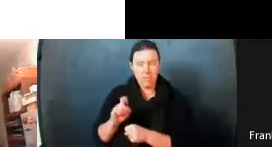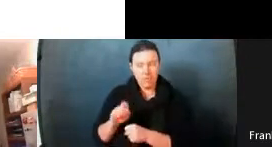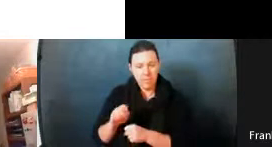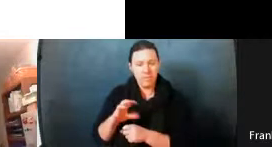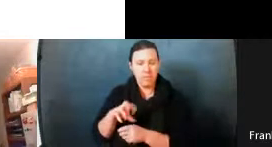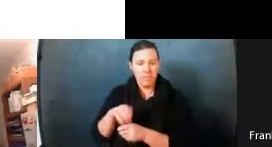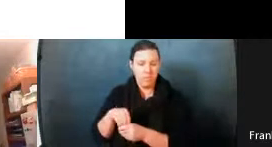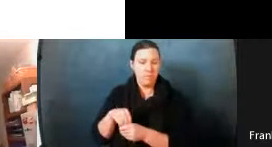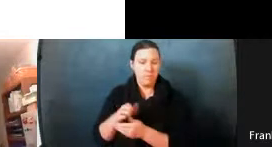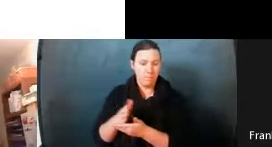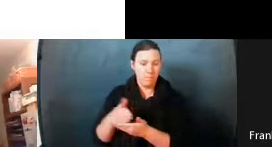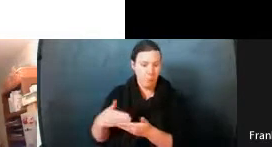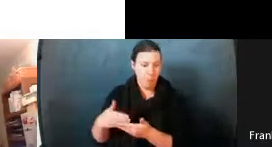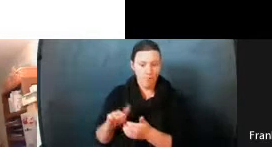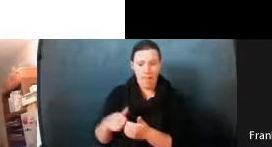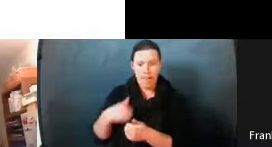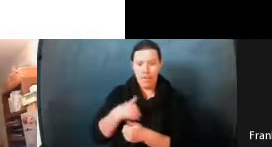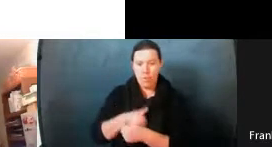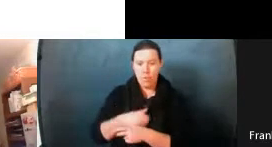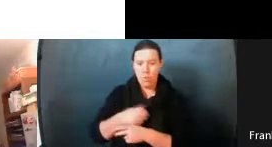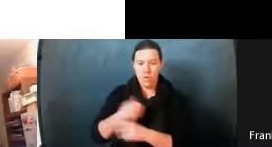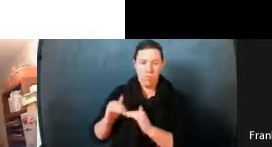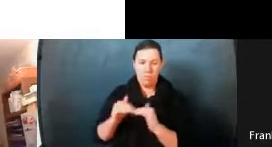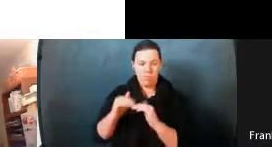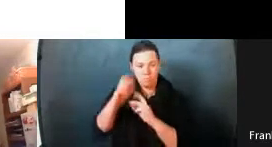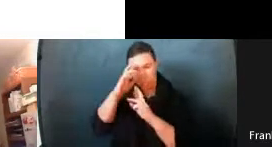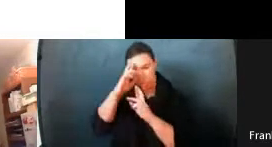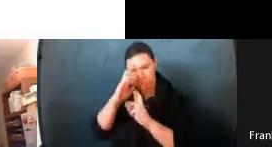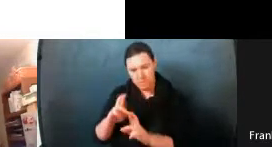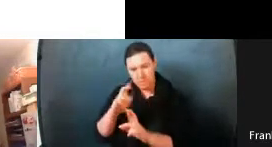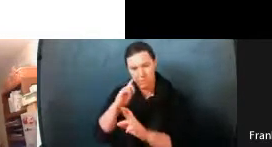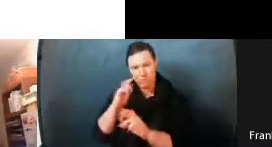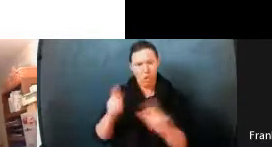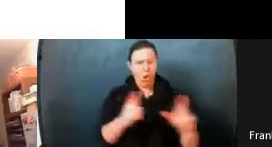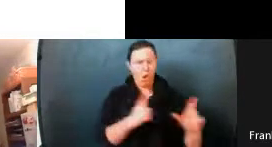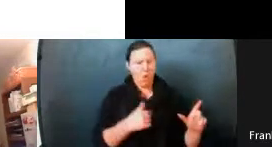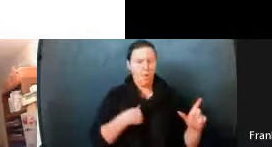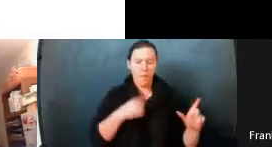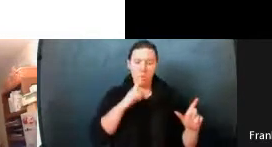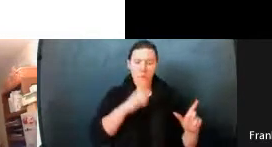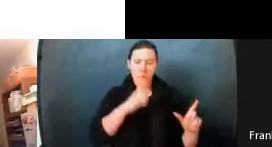And I really appreciate the things that everybody else has said so far.